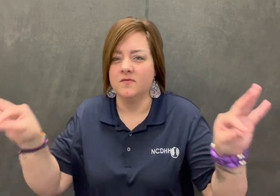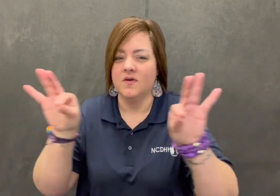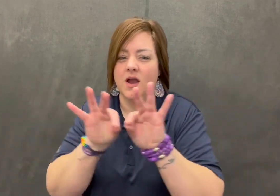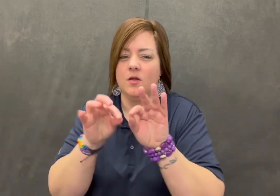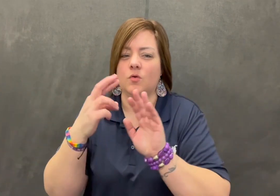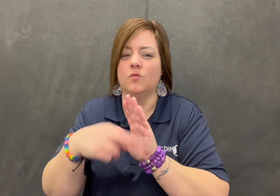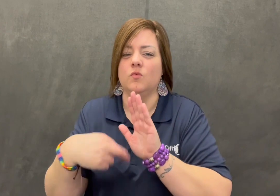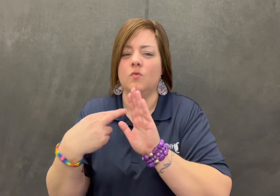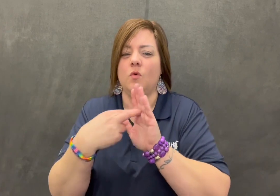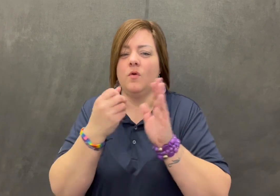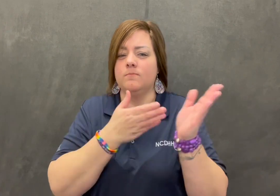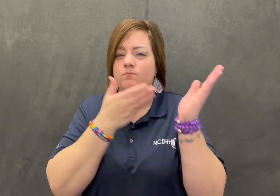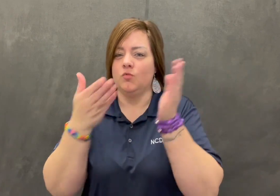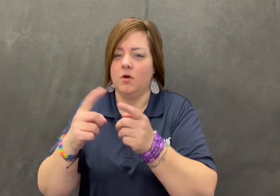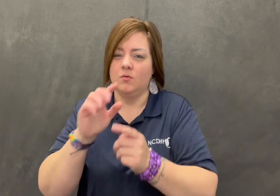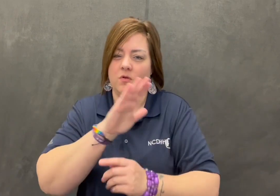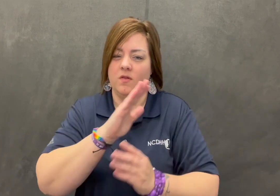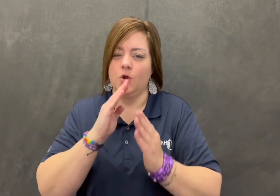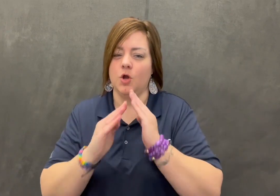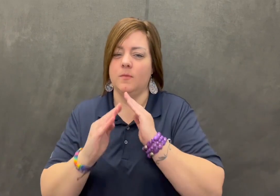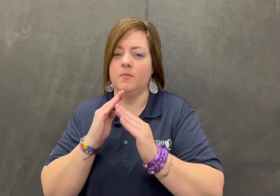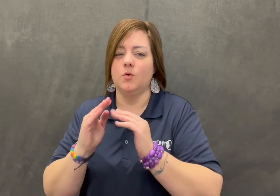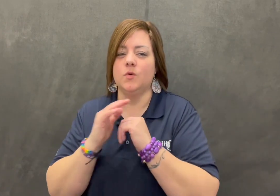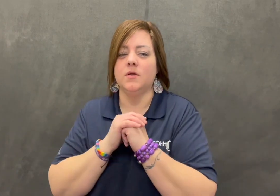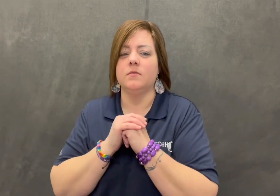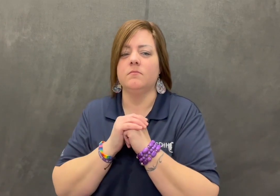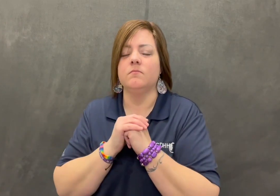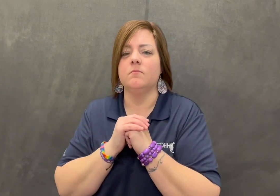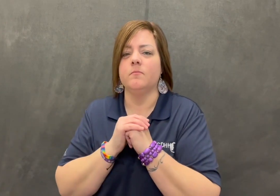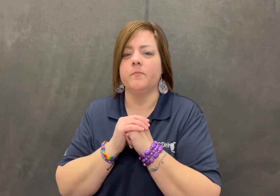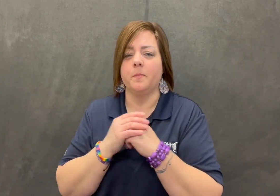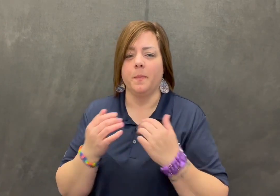and recognize the vital roles that they have brought to their communities